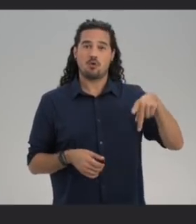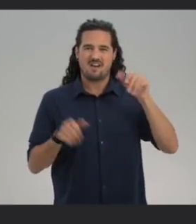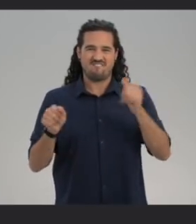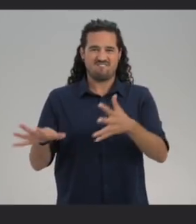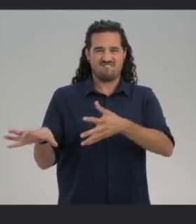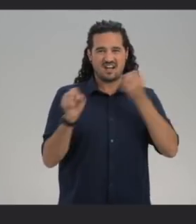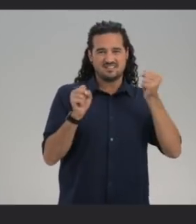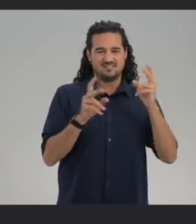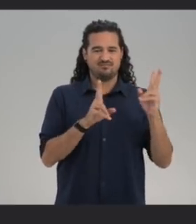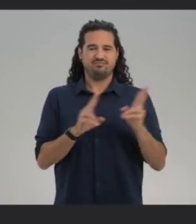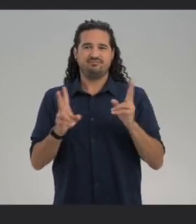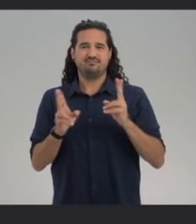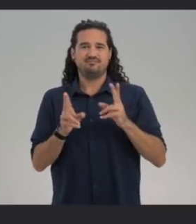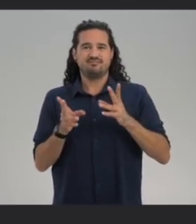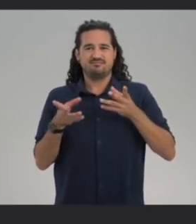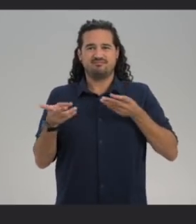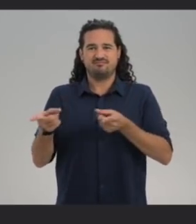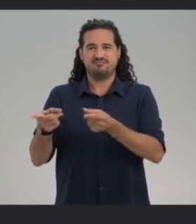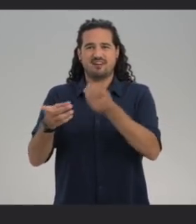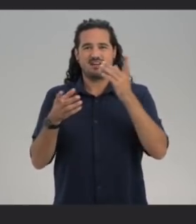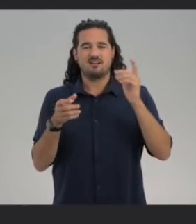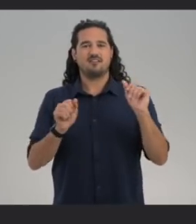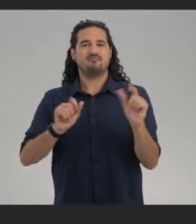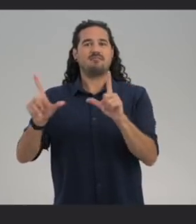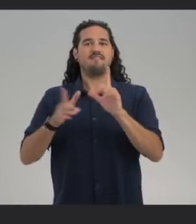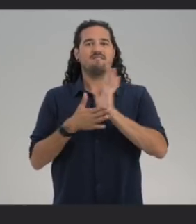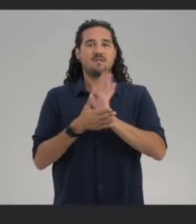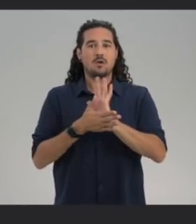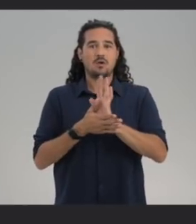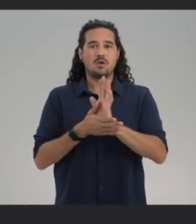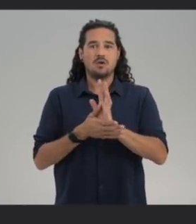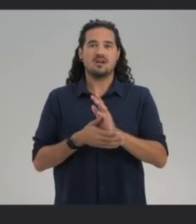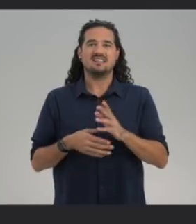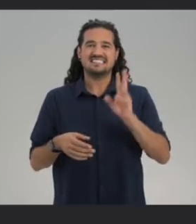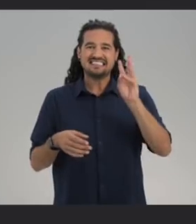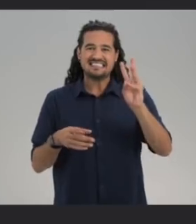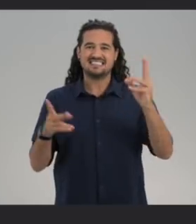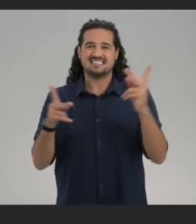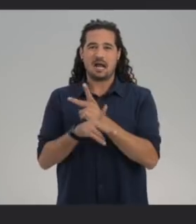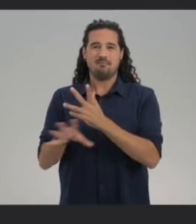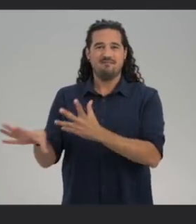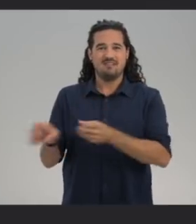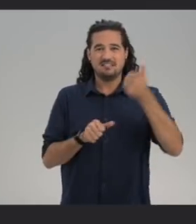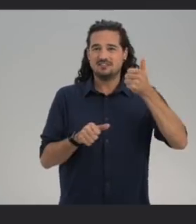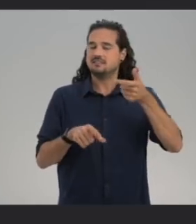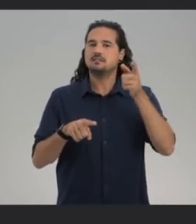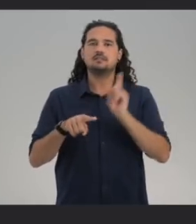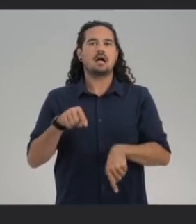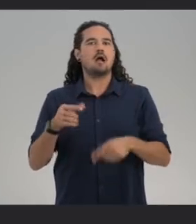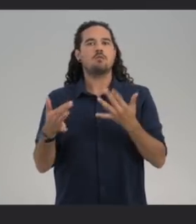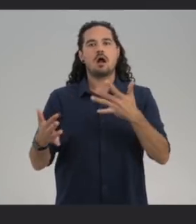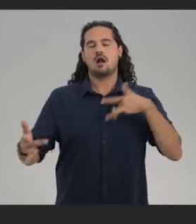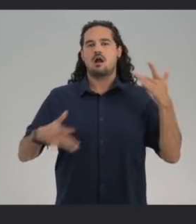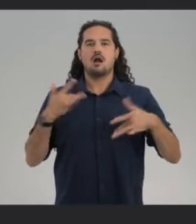like rendering a complex timeline up to six times faster. We can't wait for you to unleash your creativity.